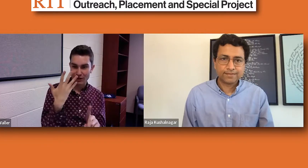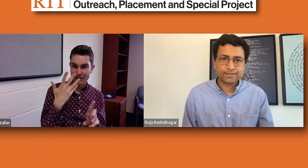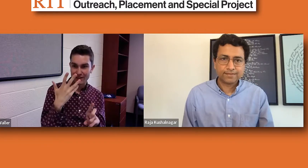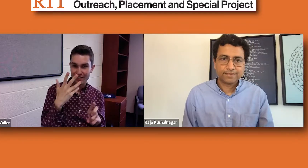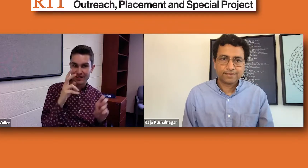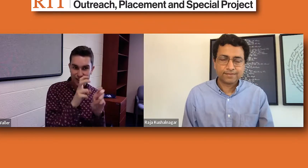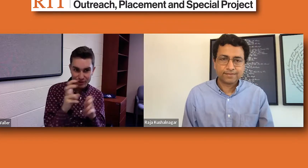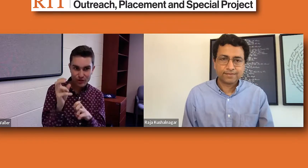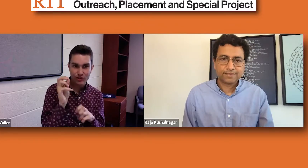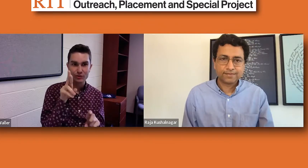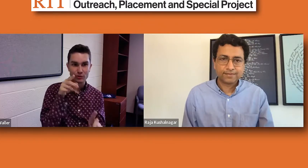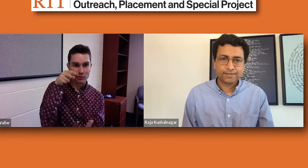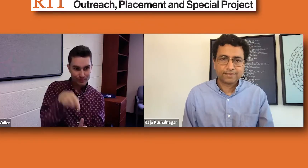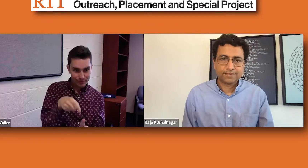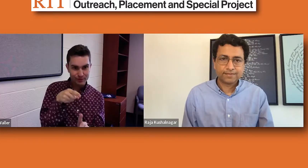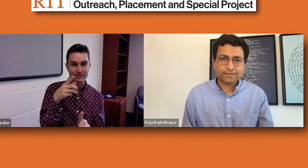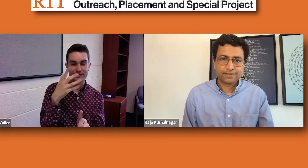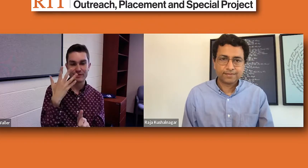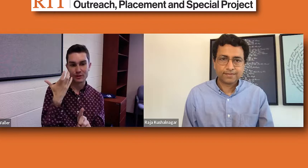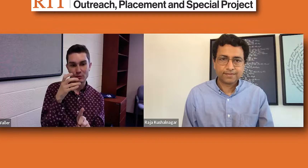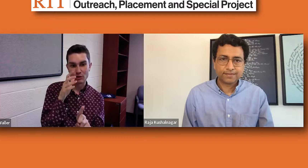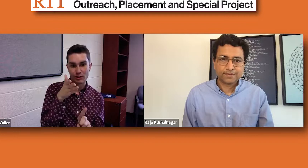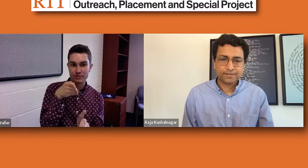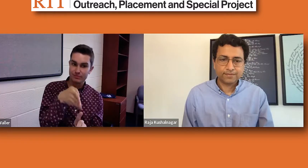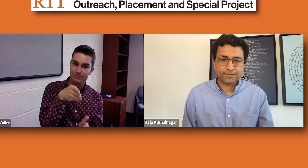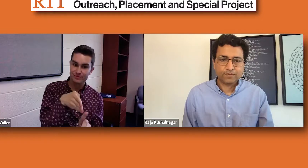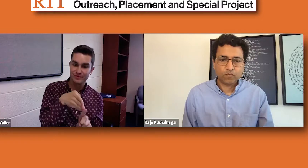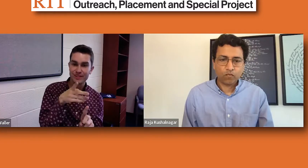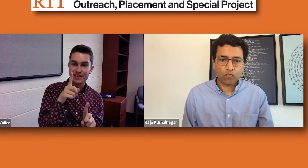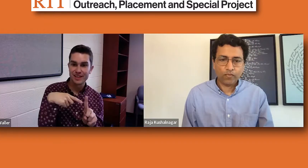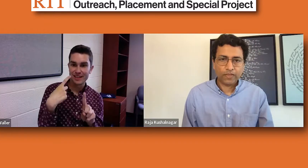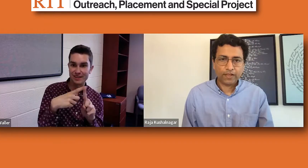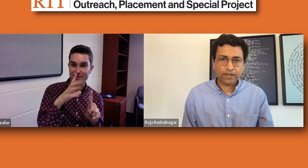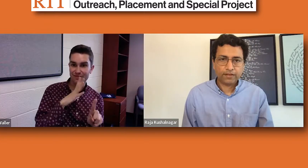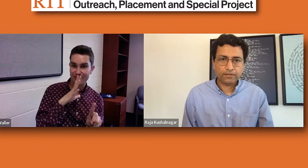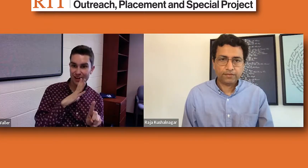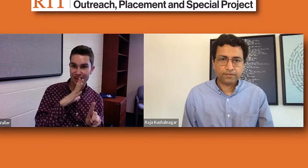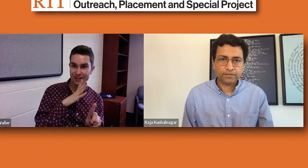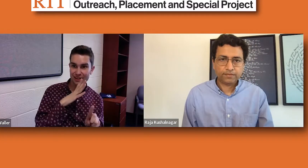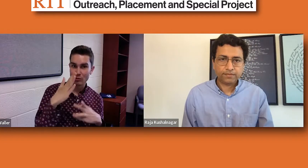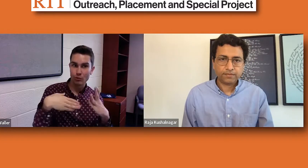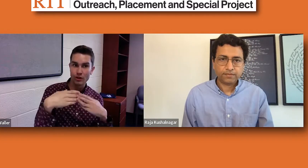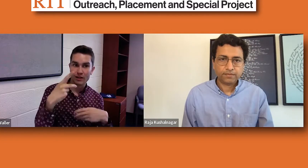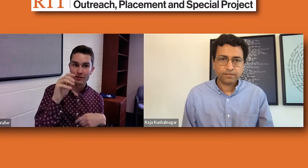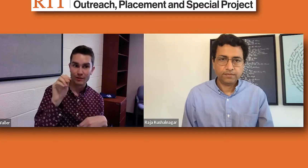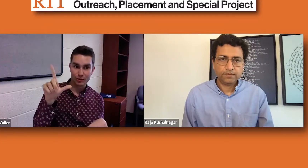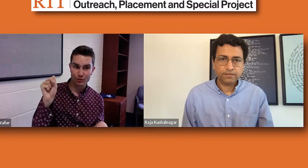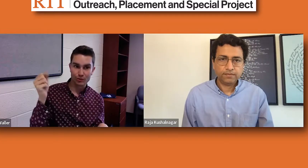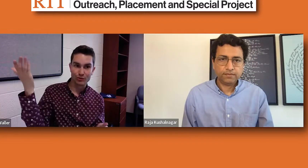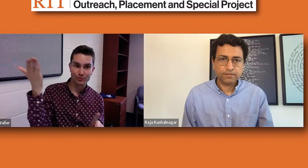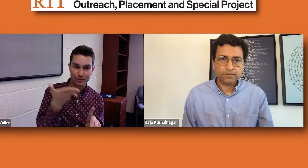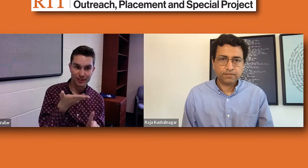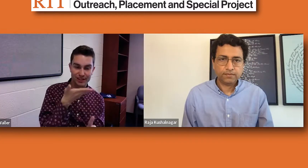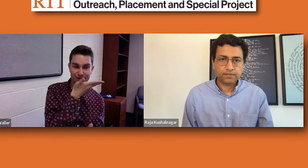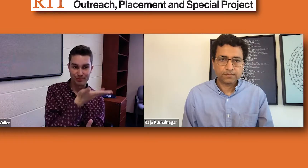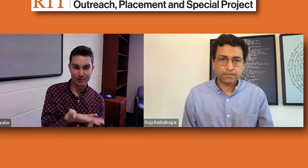It's important to come to a consensus on what the issue is and then go from there to solve the problem. Right?